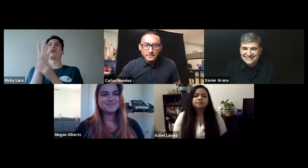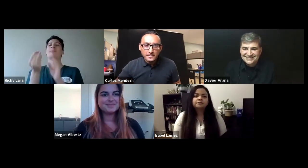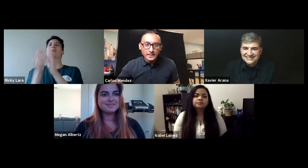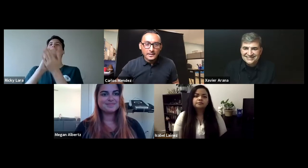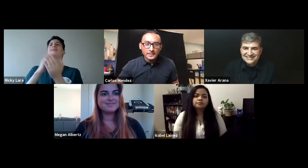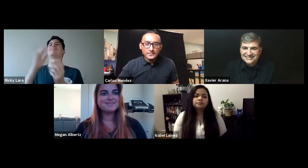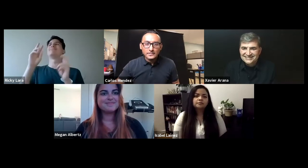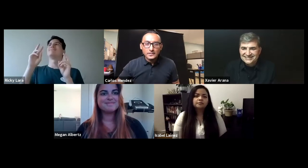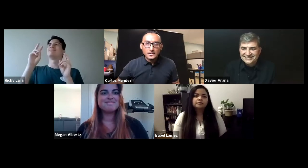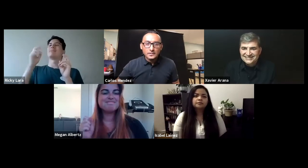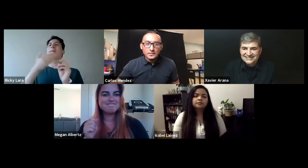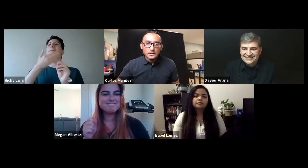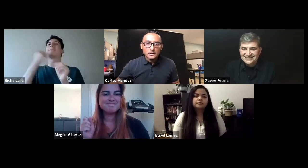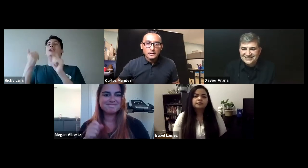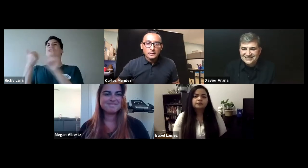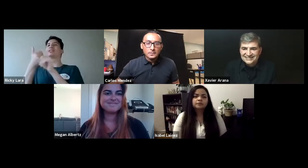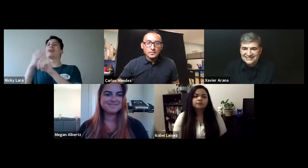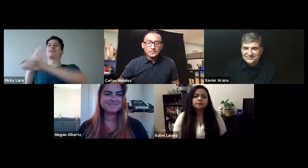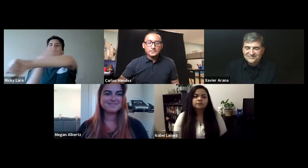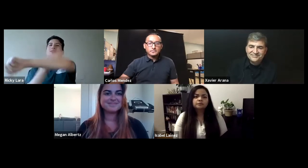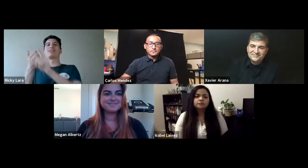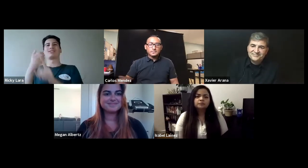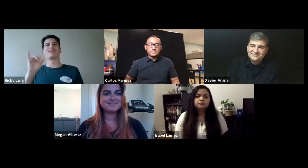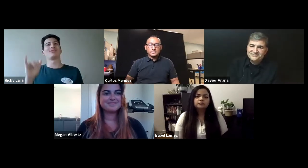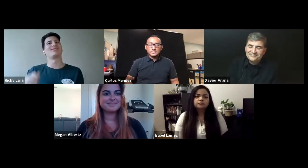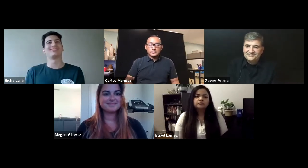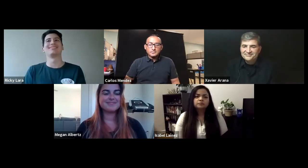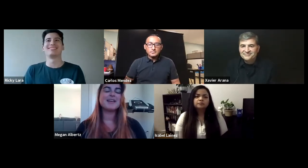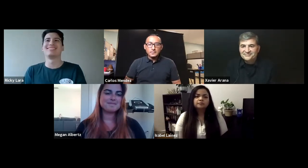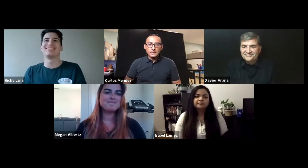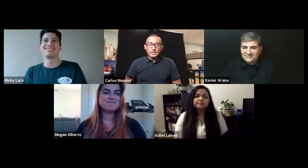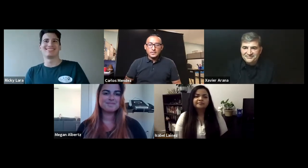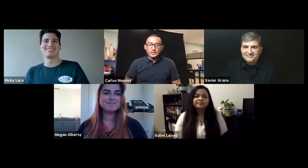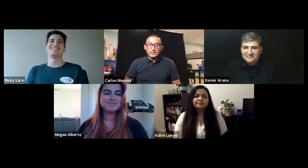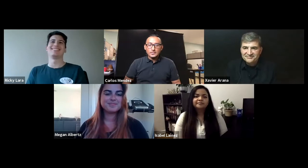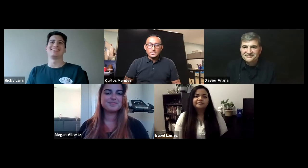Ricky: Oh, that's a great experience. Yeah. I mean, that's part of college,